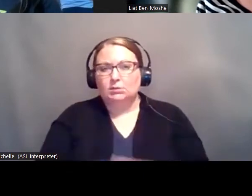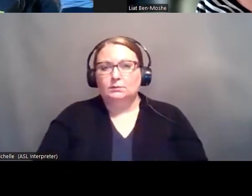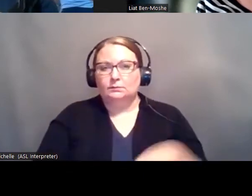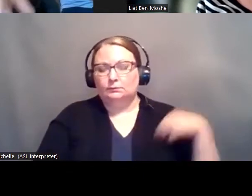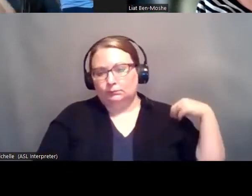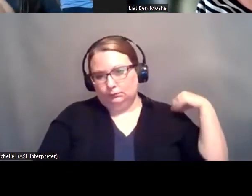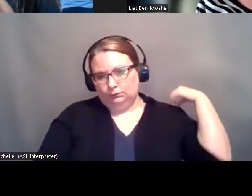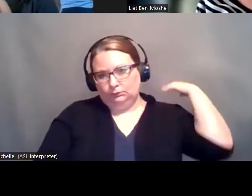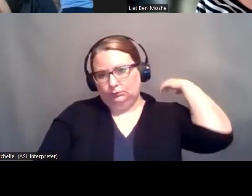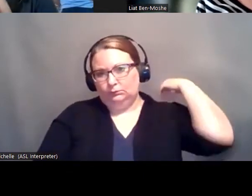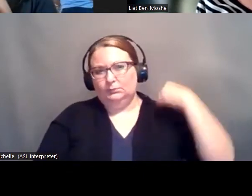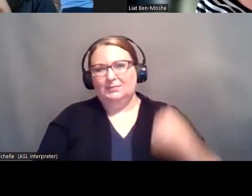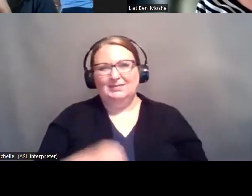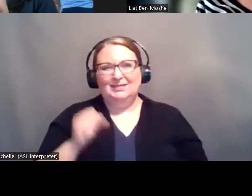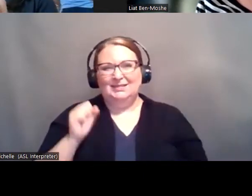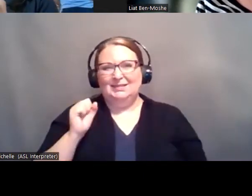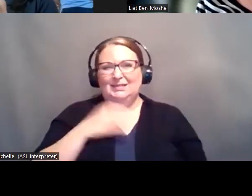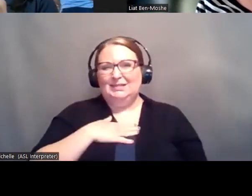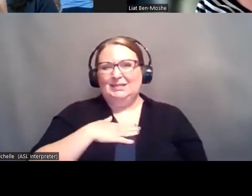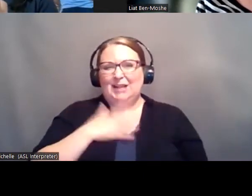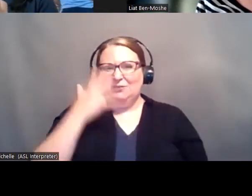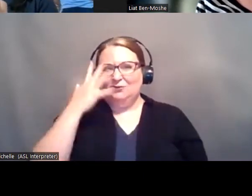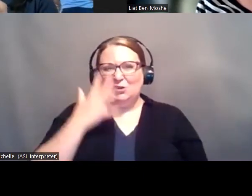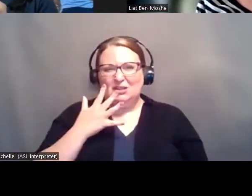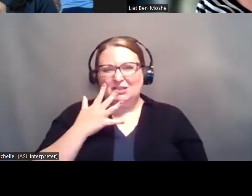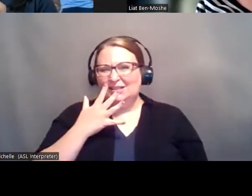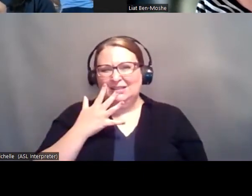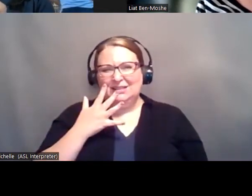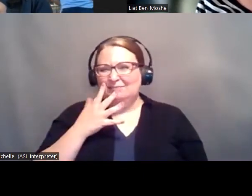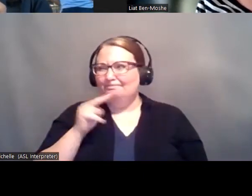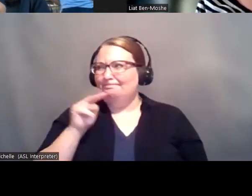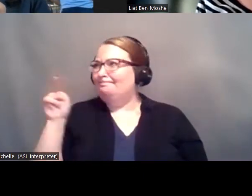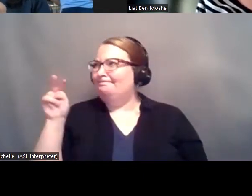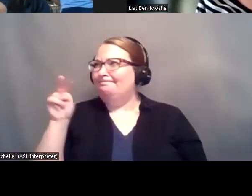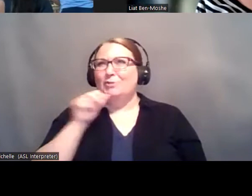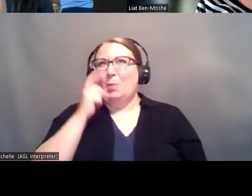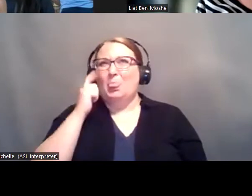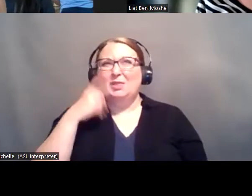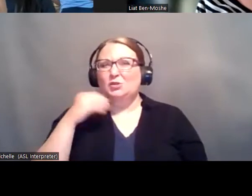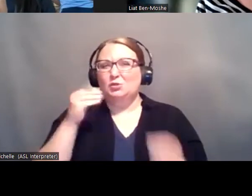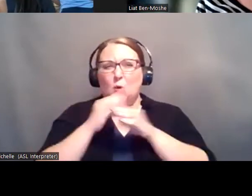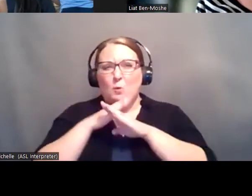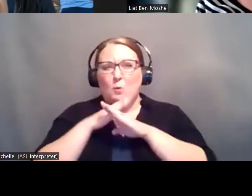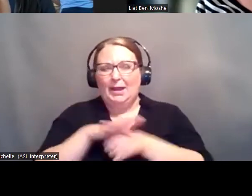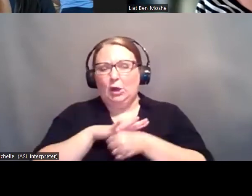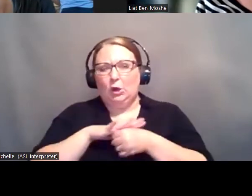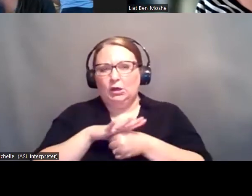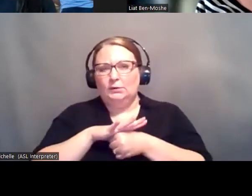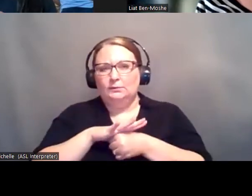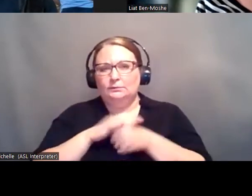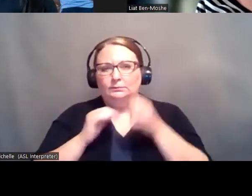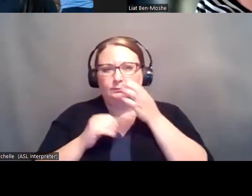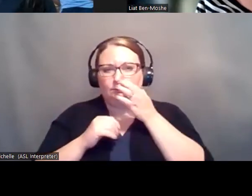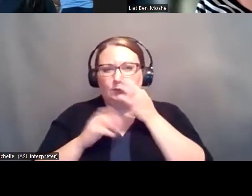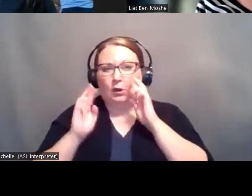Yeah. Unfortunately, I don't think so. But yeah, hopefully tomorrow will be better